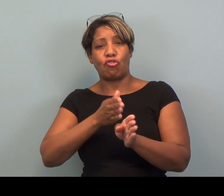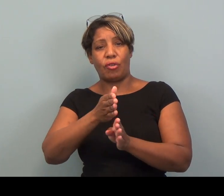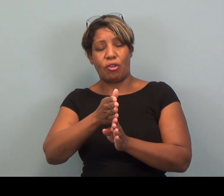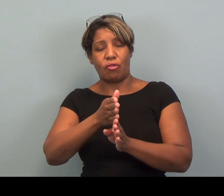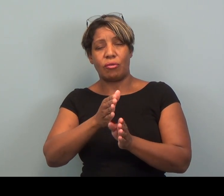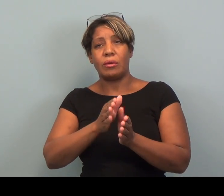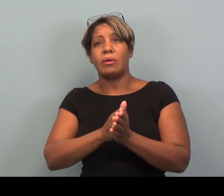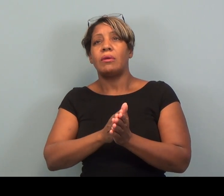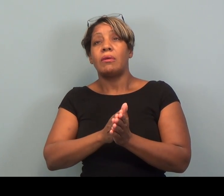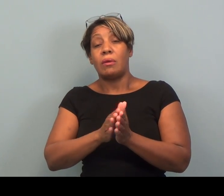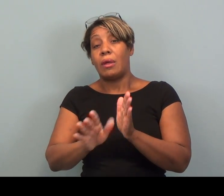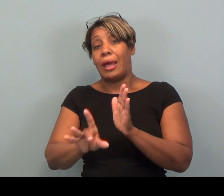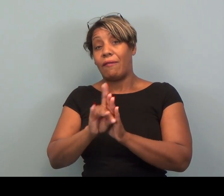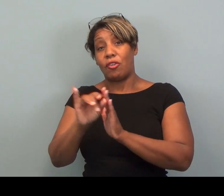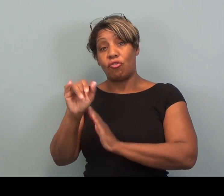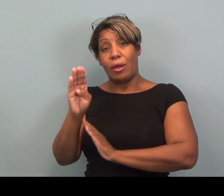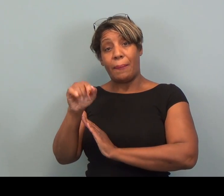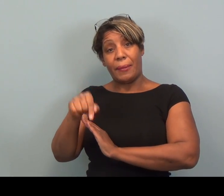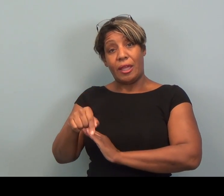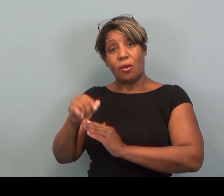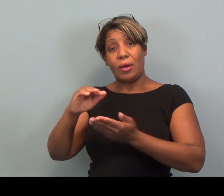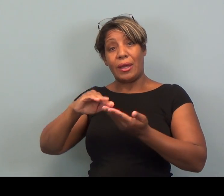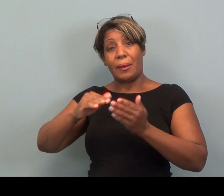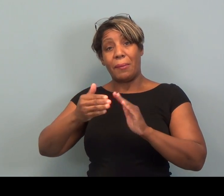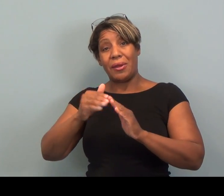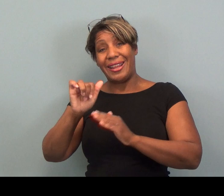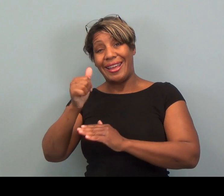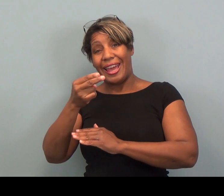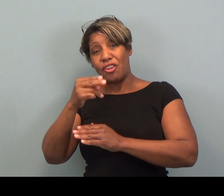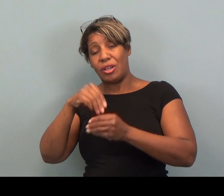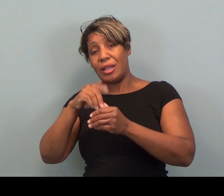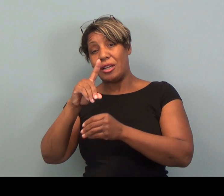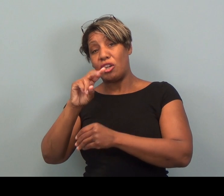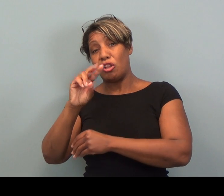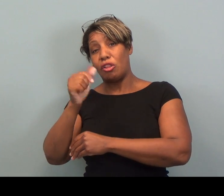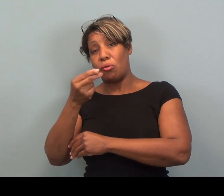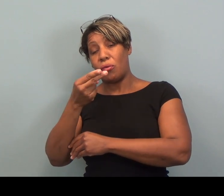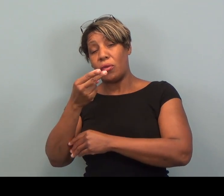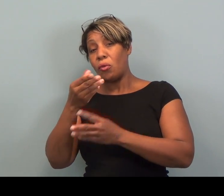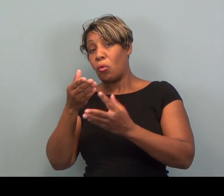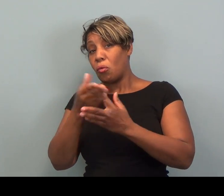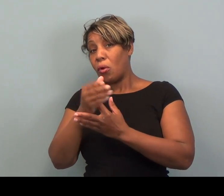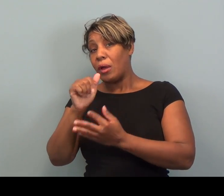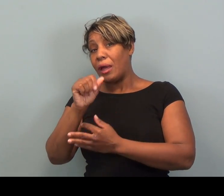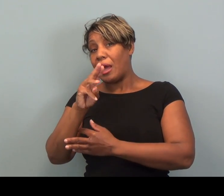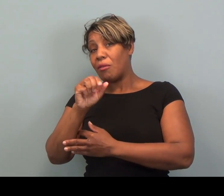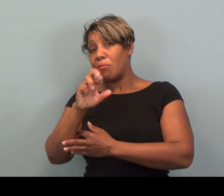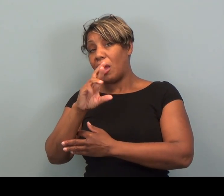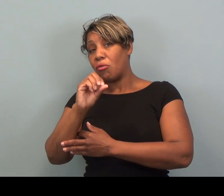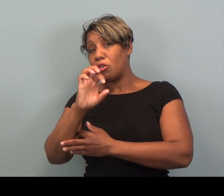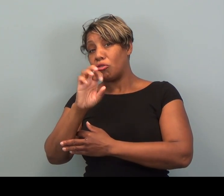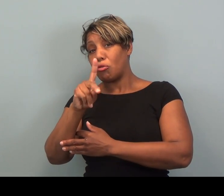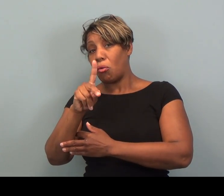and I found a job here at Community Action Duluth through the AmeriCorps program. So that means I first came to Community Action